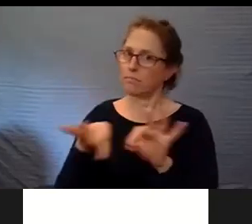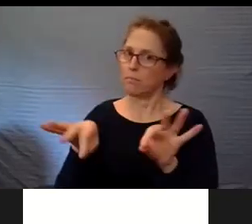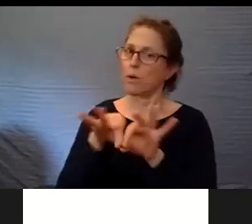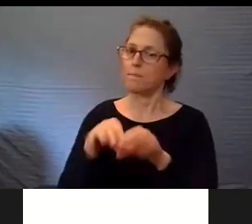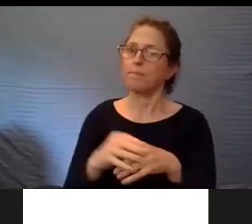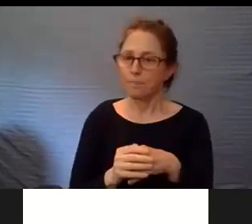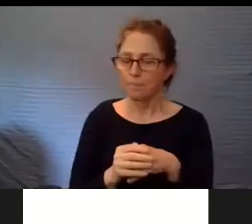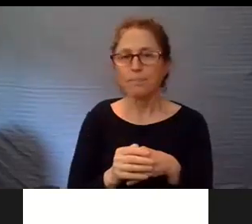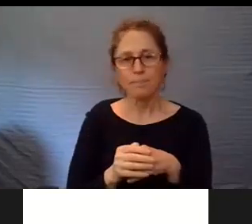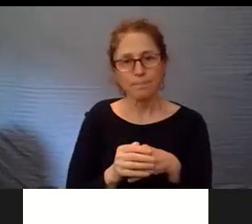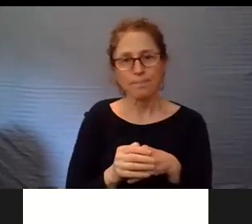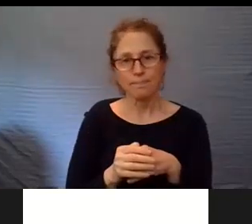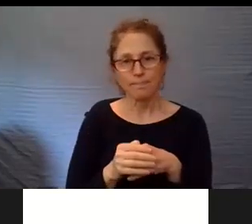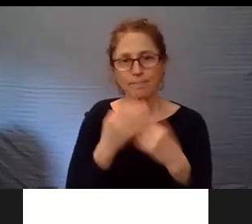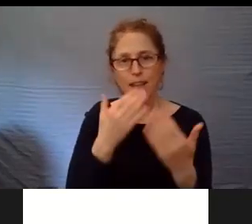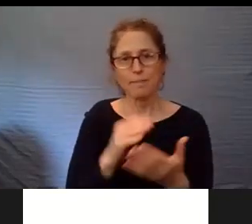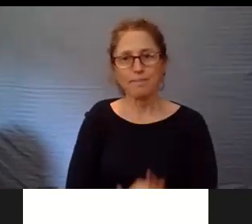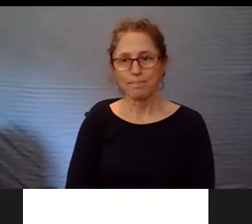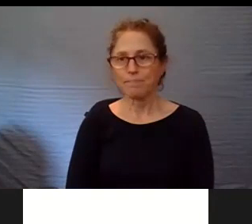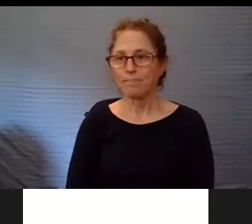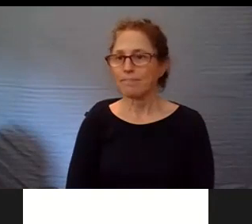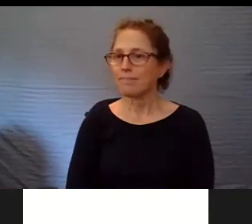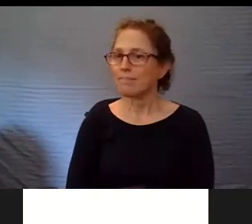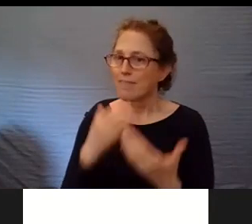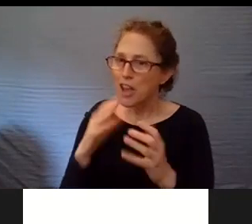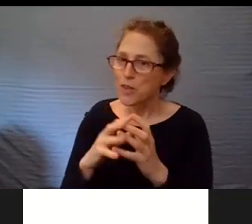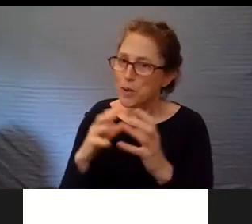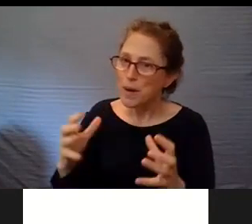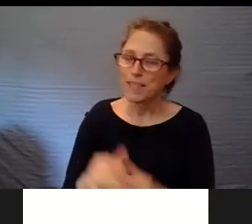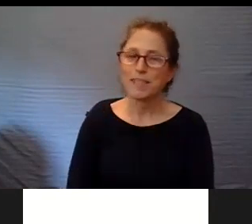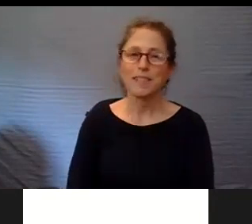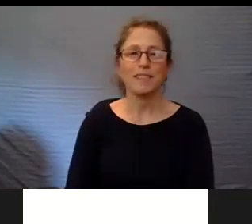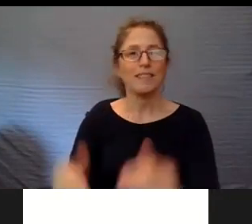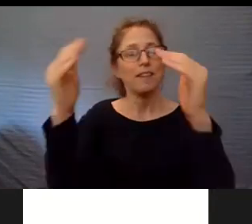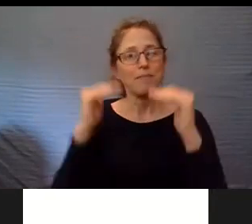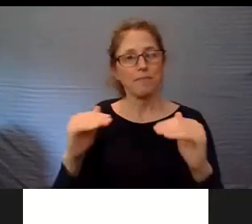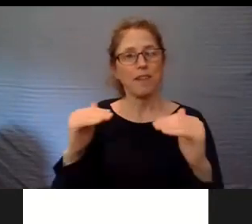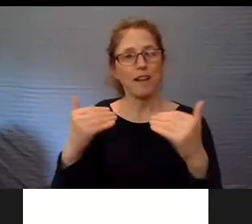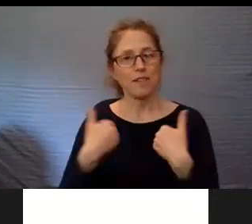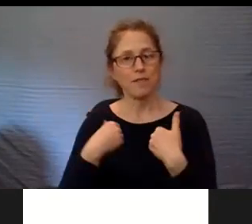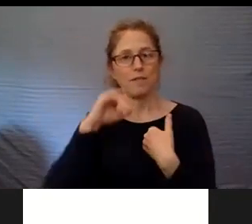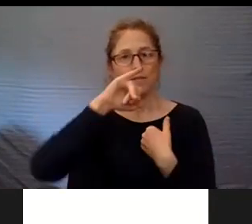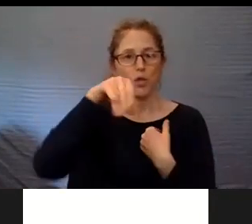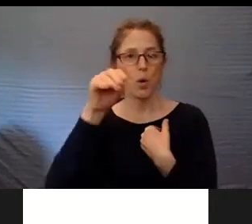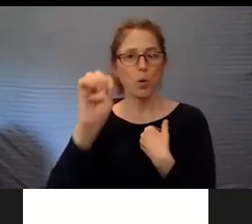All right, thank you so much. And then we've got Joe.